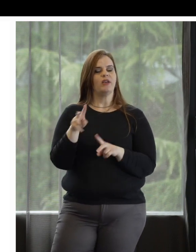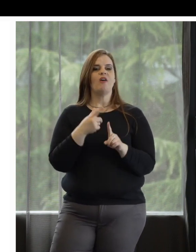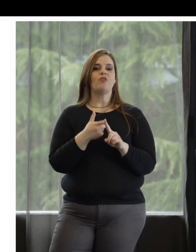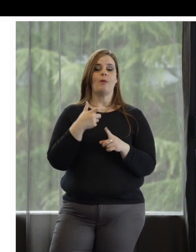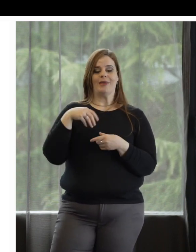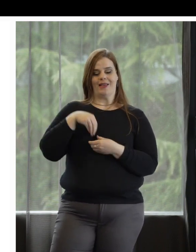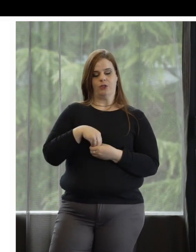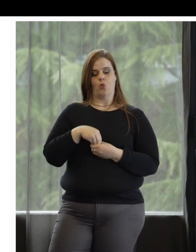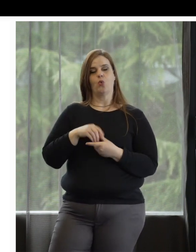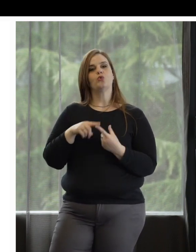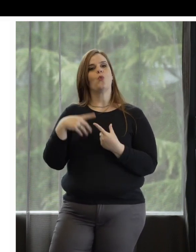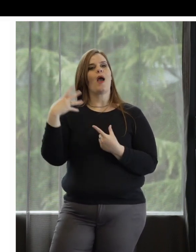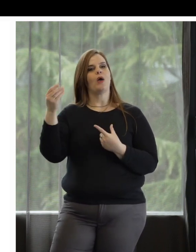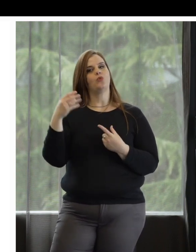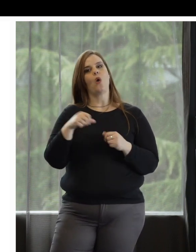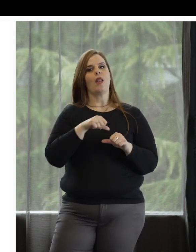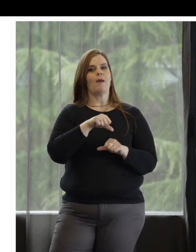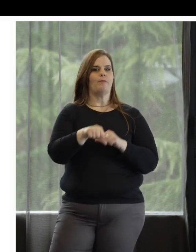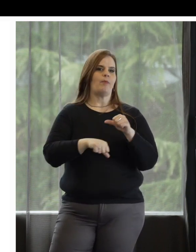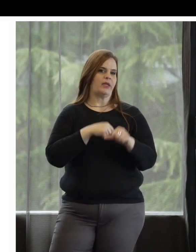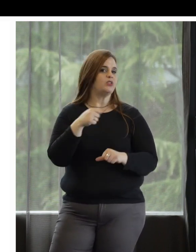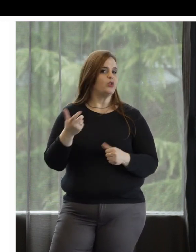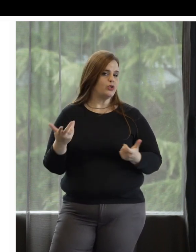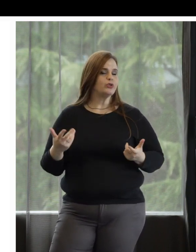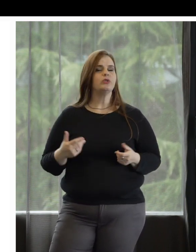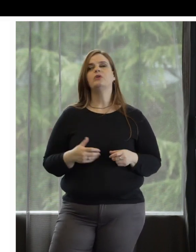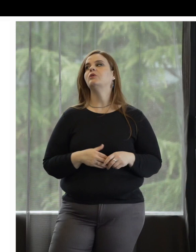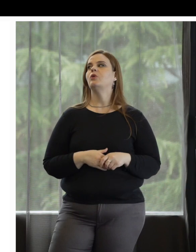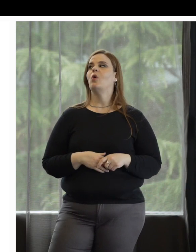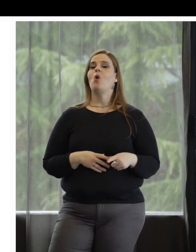door and vis versa. One of the major